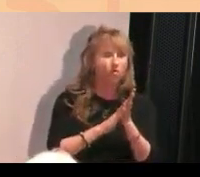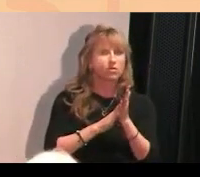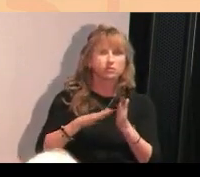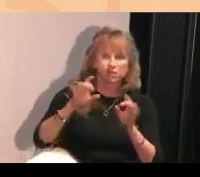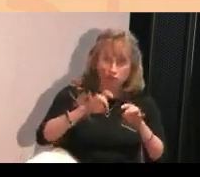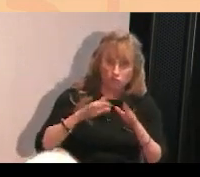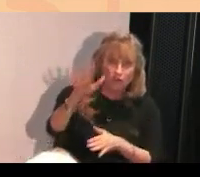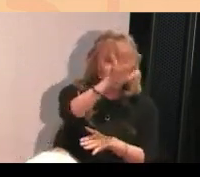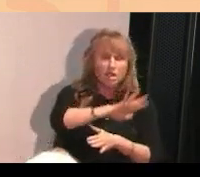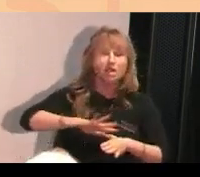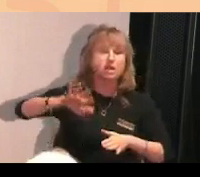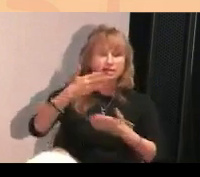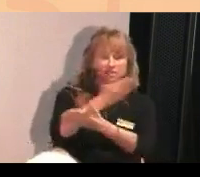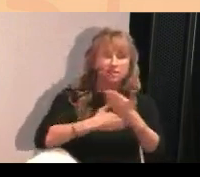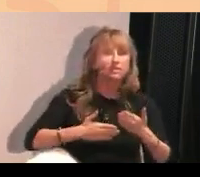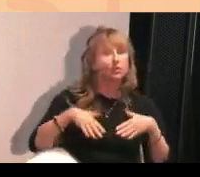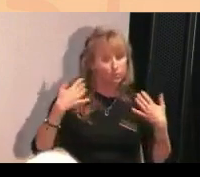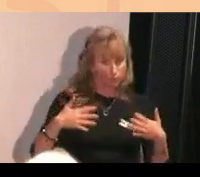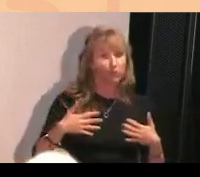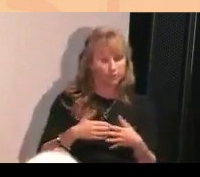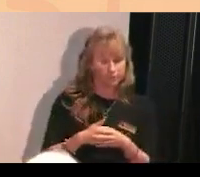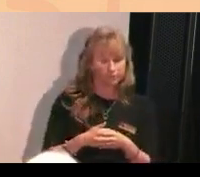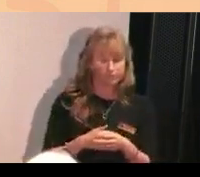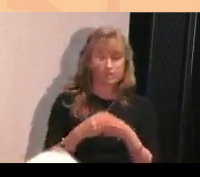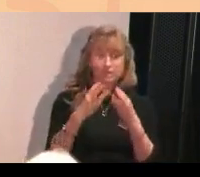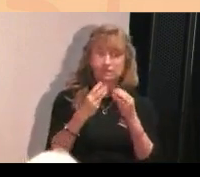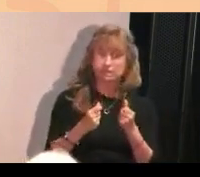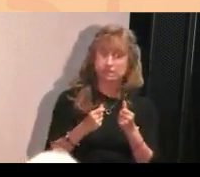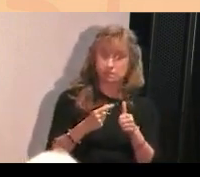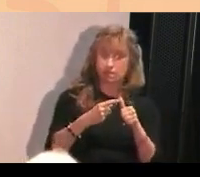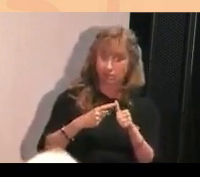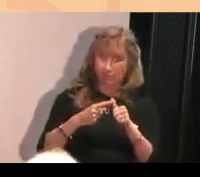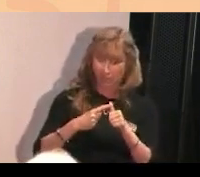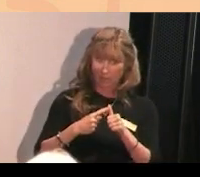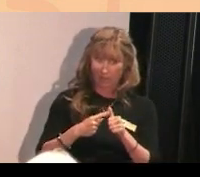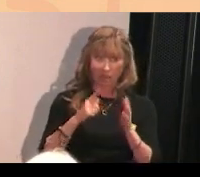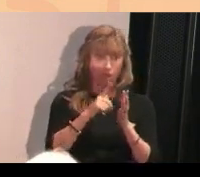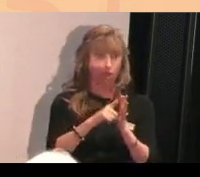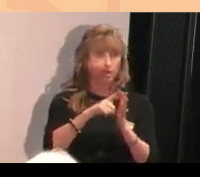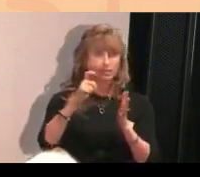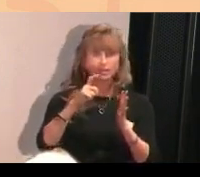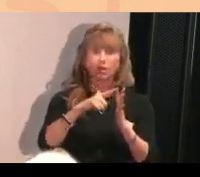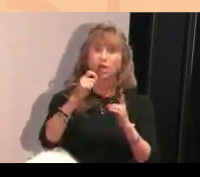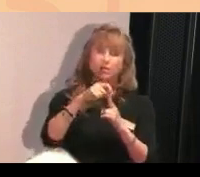roundtables for some respondents ICIP was the most important issue to address